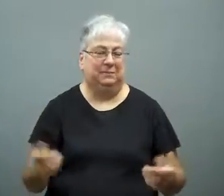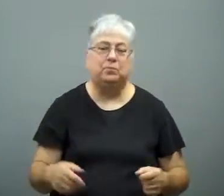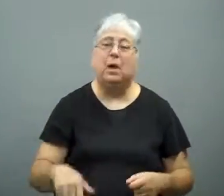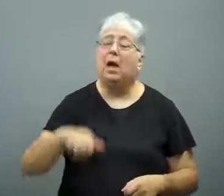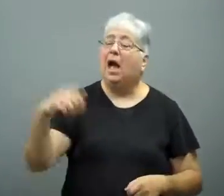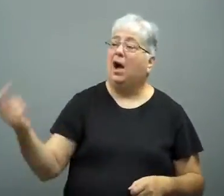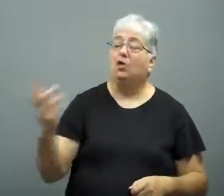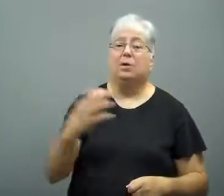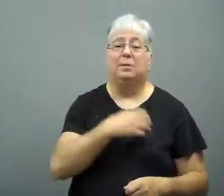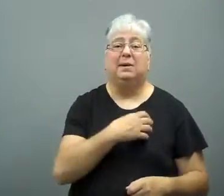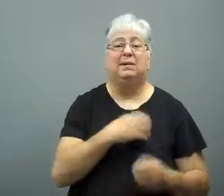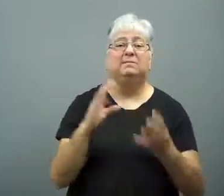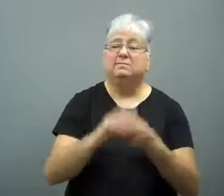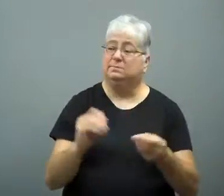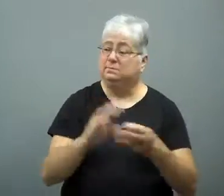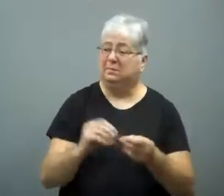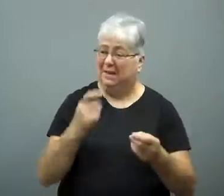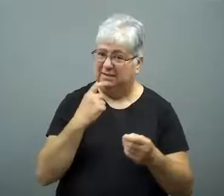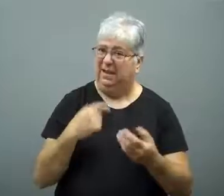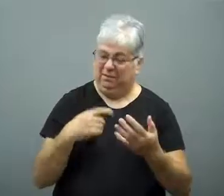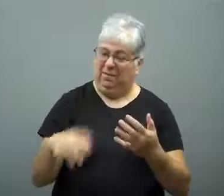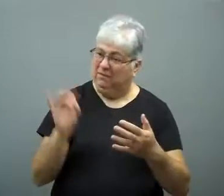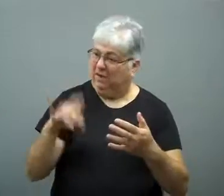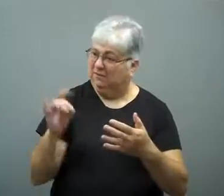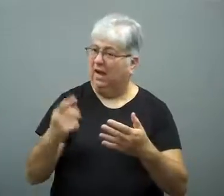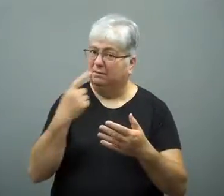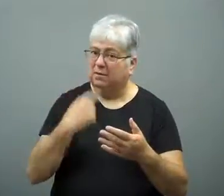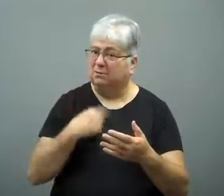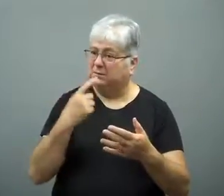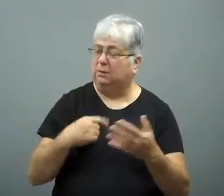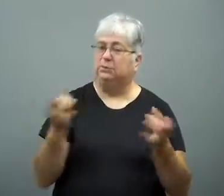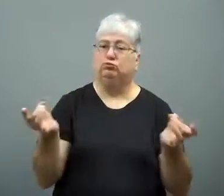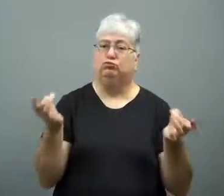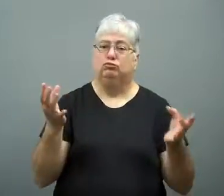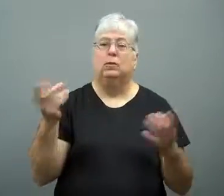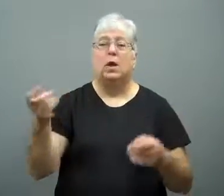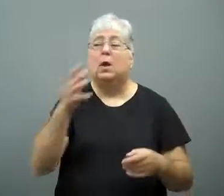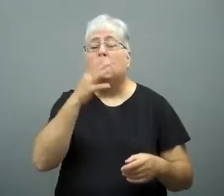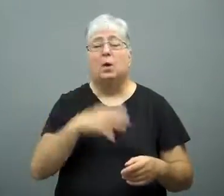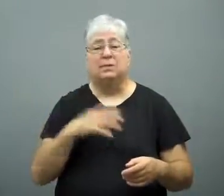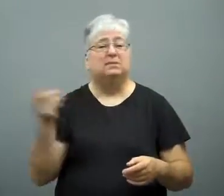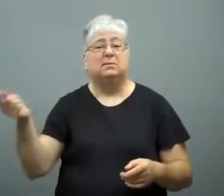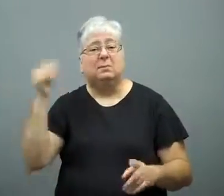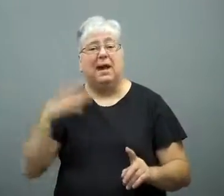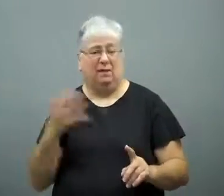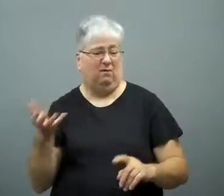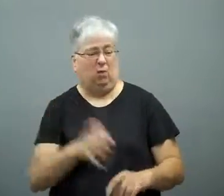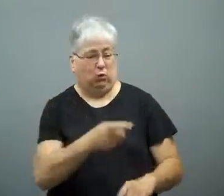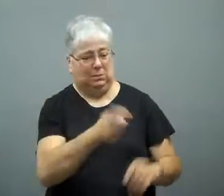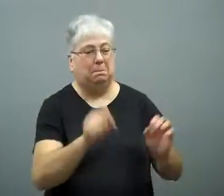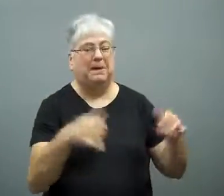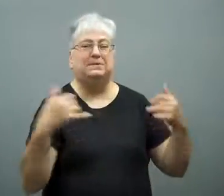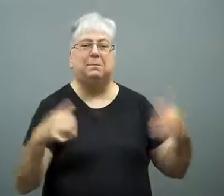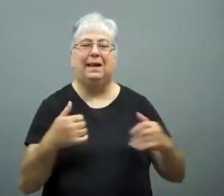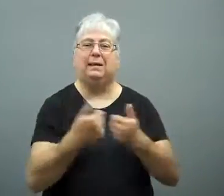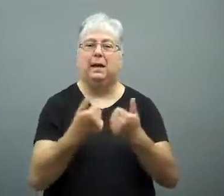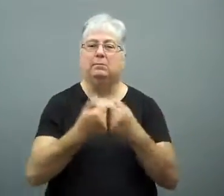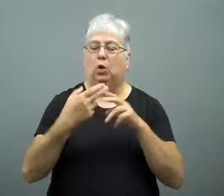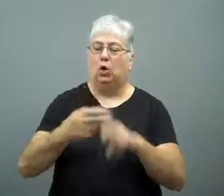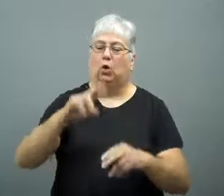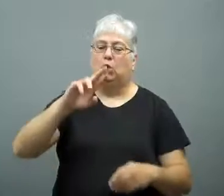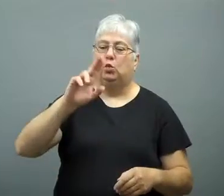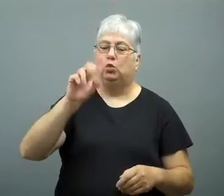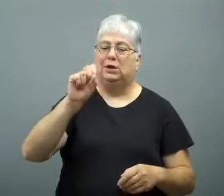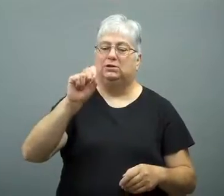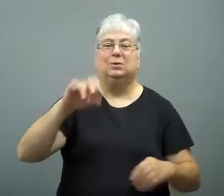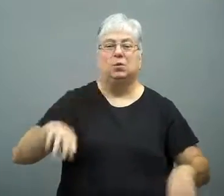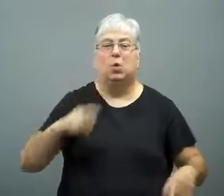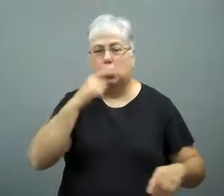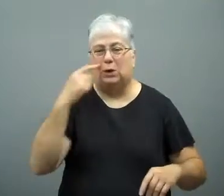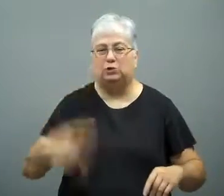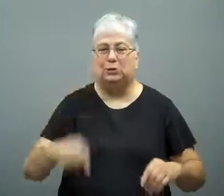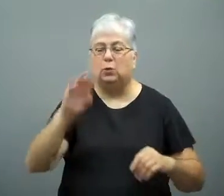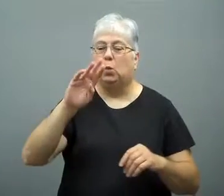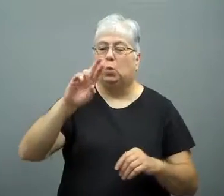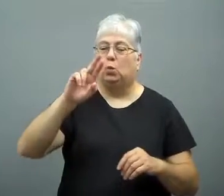Police officers testified about what the women told them happened.